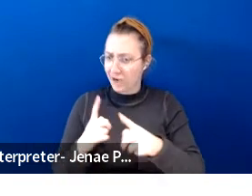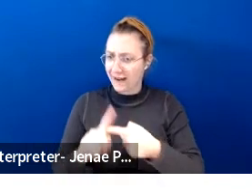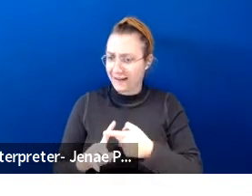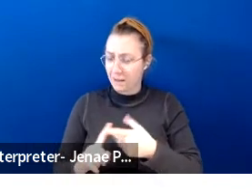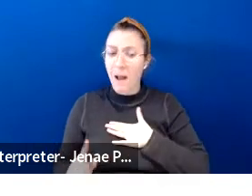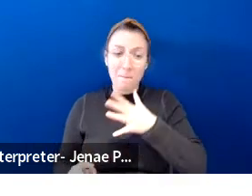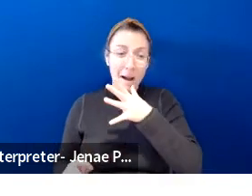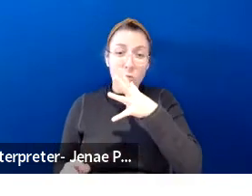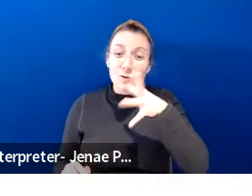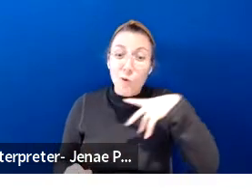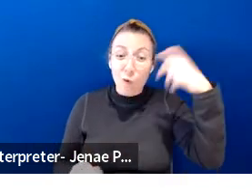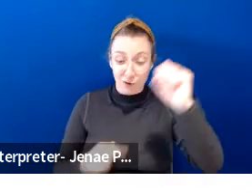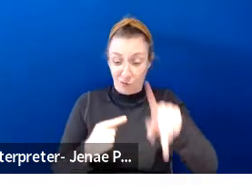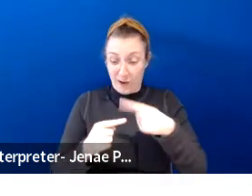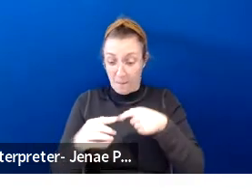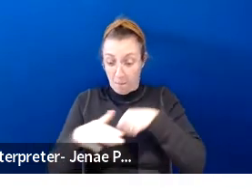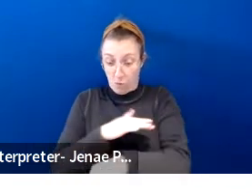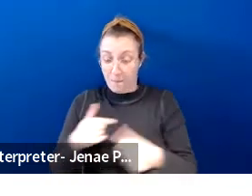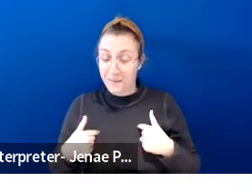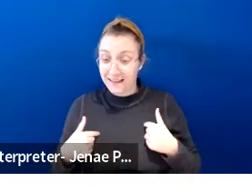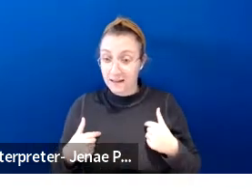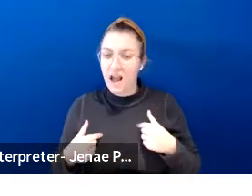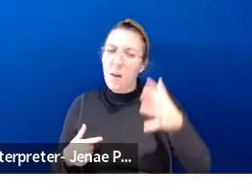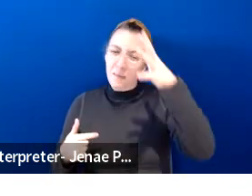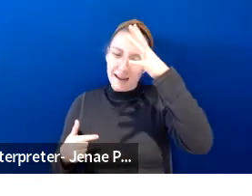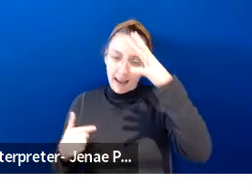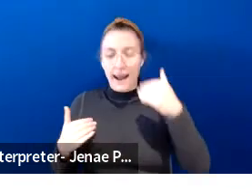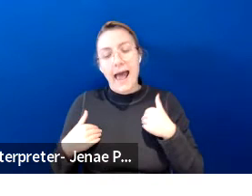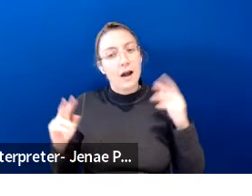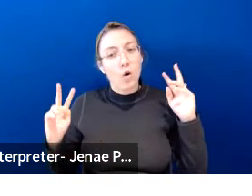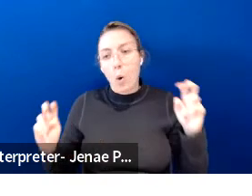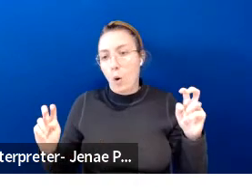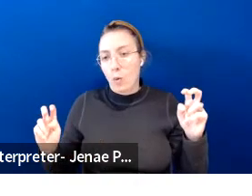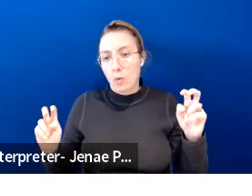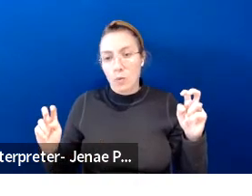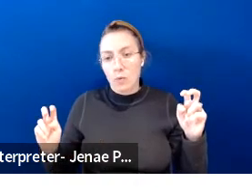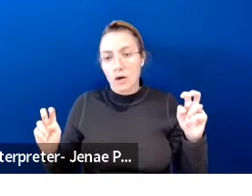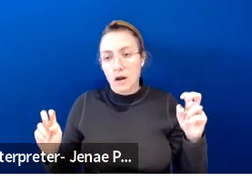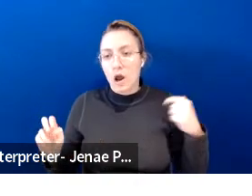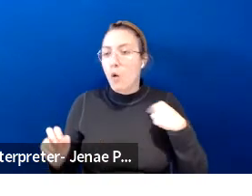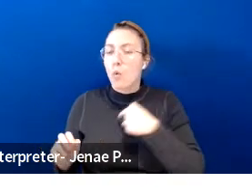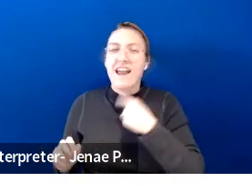And my dad had a quote for every occasion. We were up to our ass and aphorisms on a daily basis.